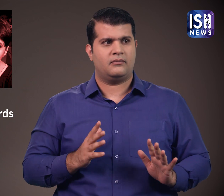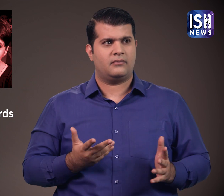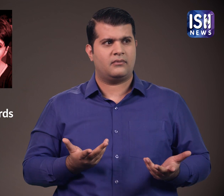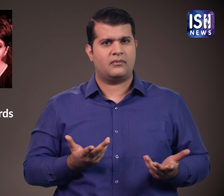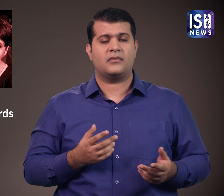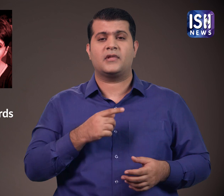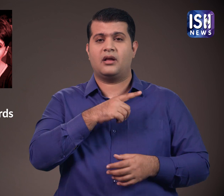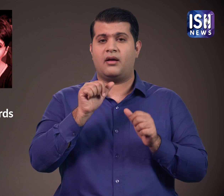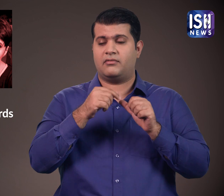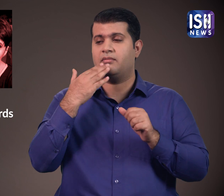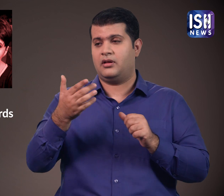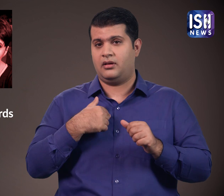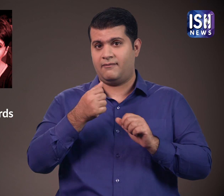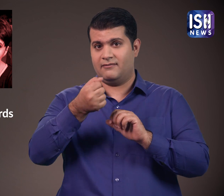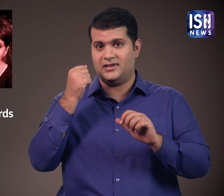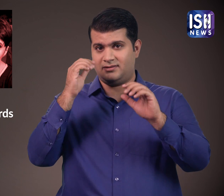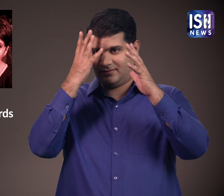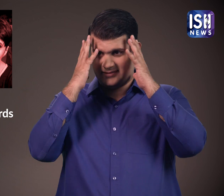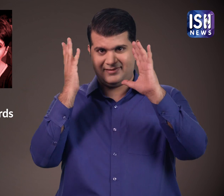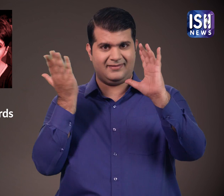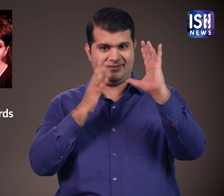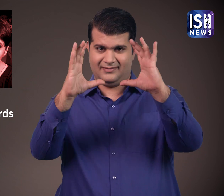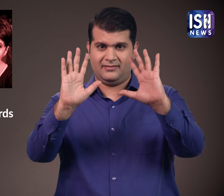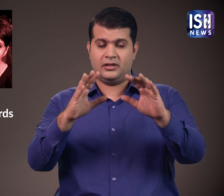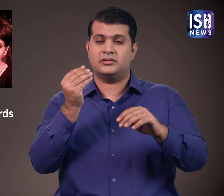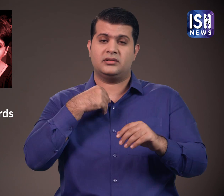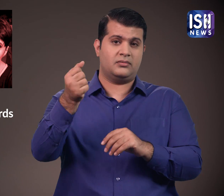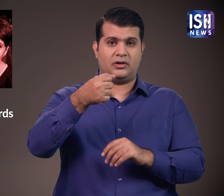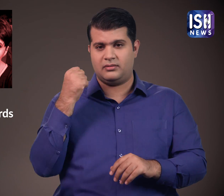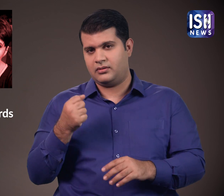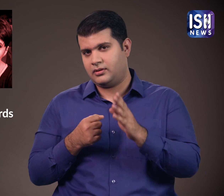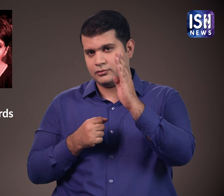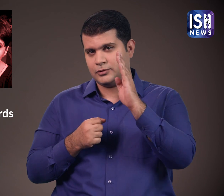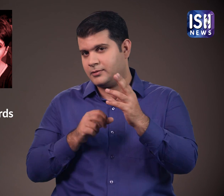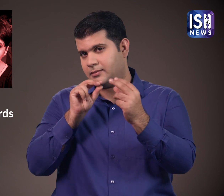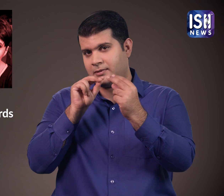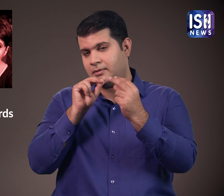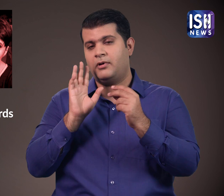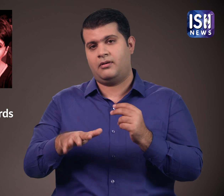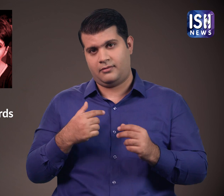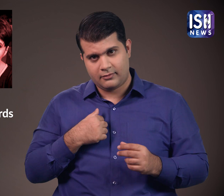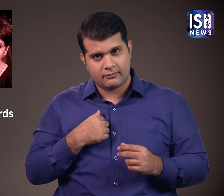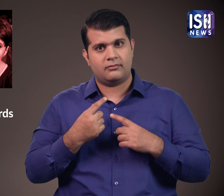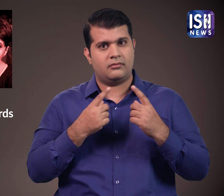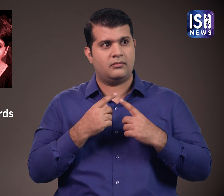Aftab also said that he would speak with Shraddha's severed head in the fridge.